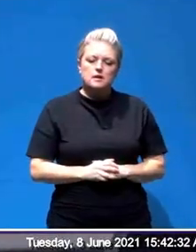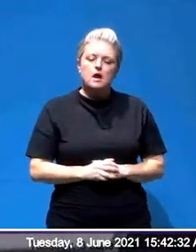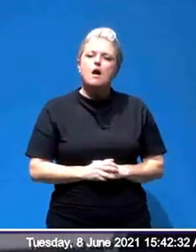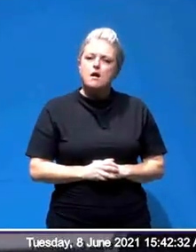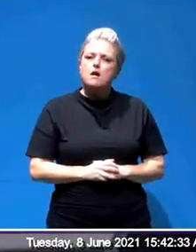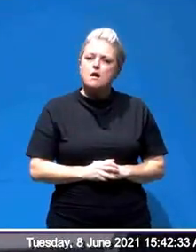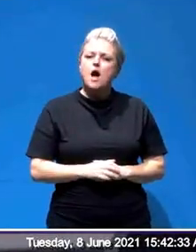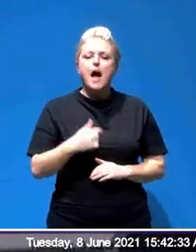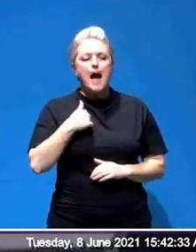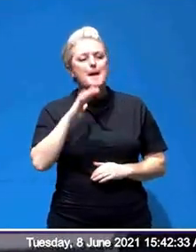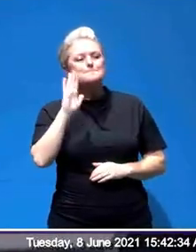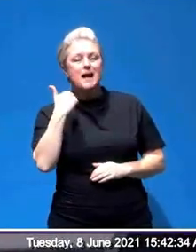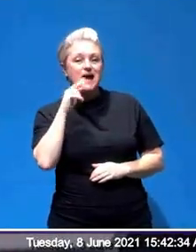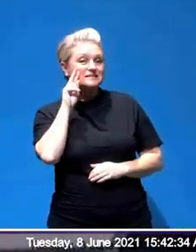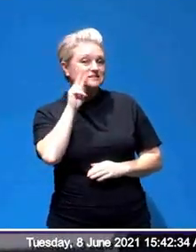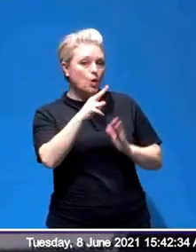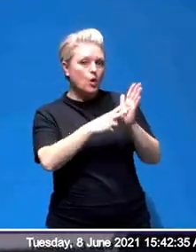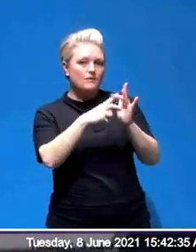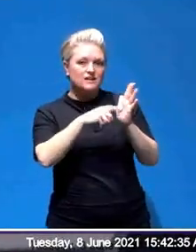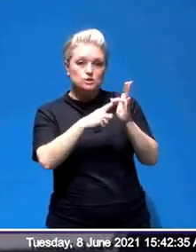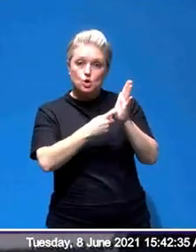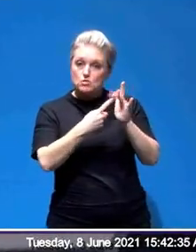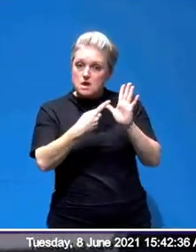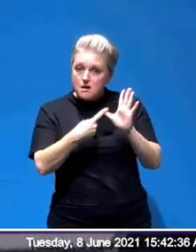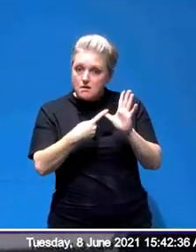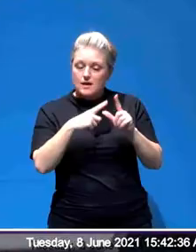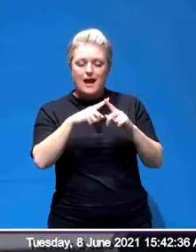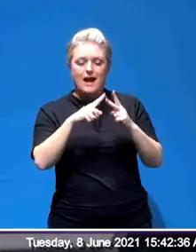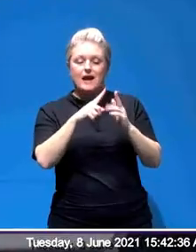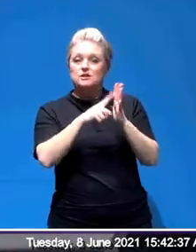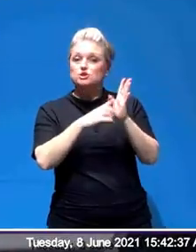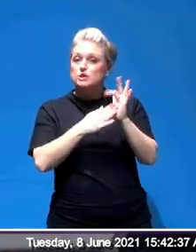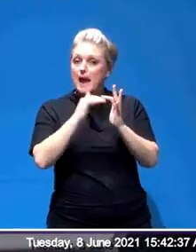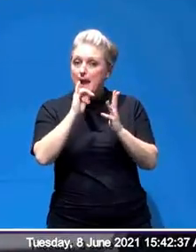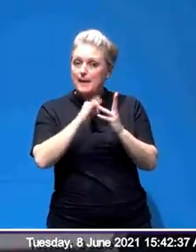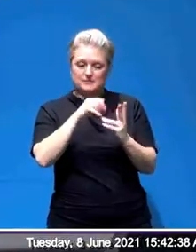Victoria and James' statement yesterday